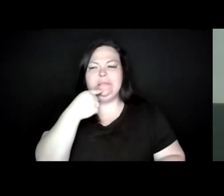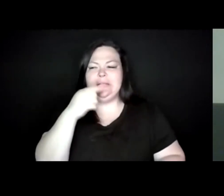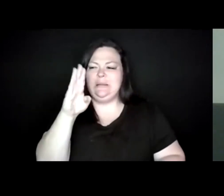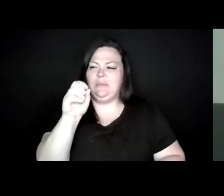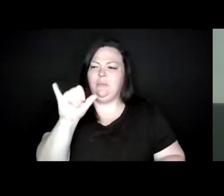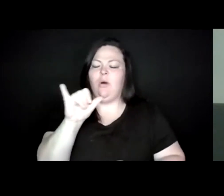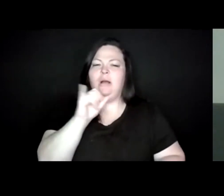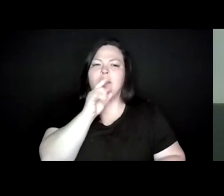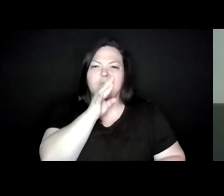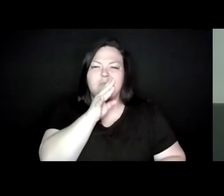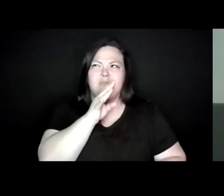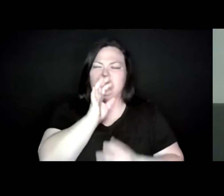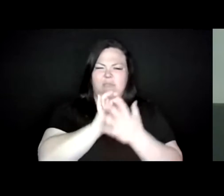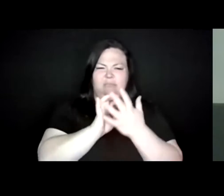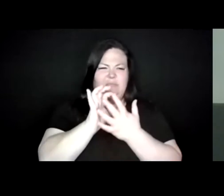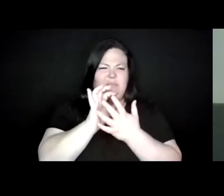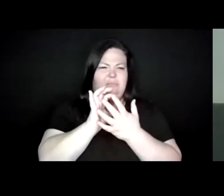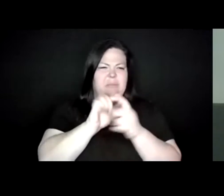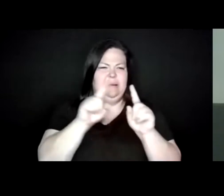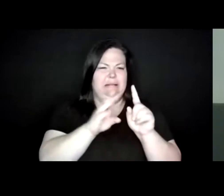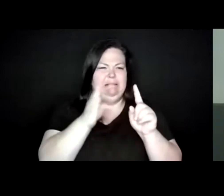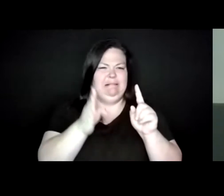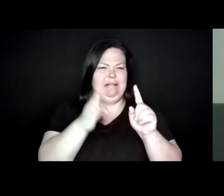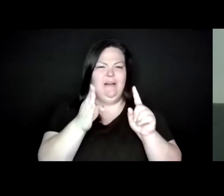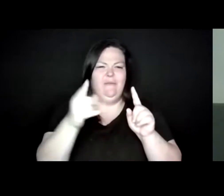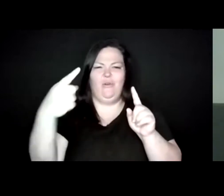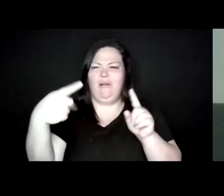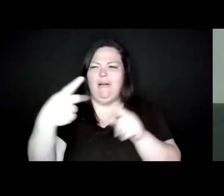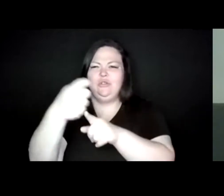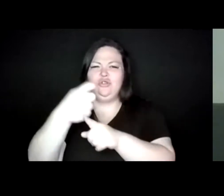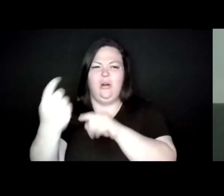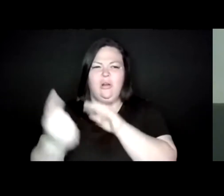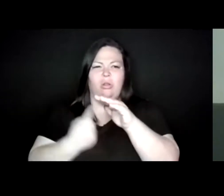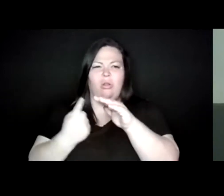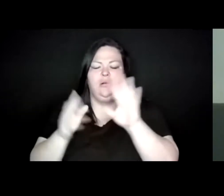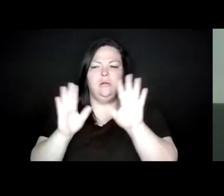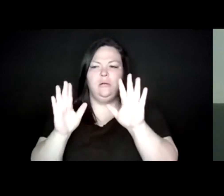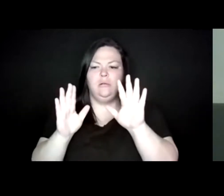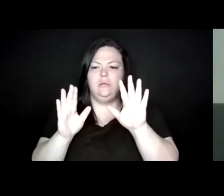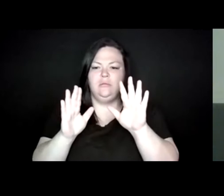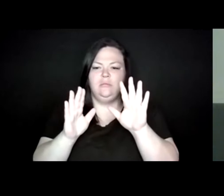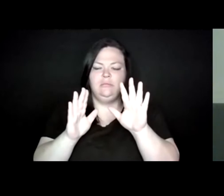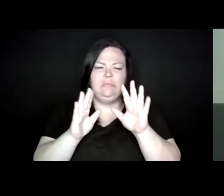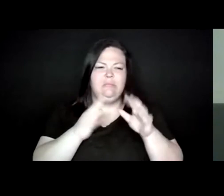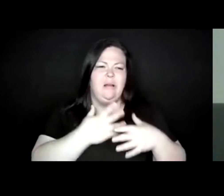/ but never outside half-jokes and solitude?/ my bleeding boy//